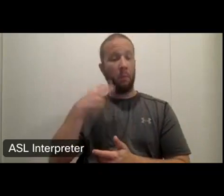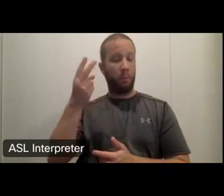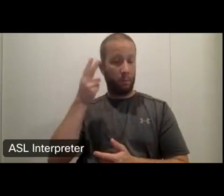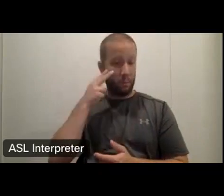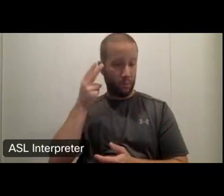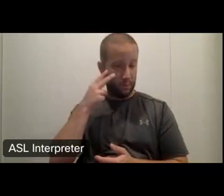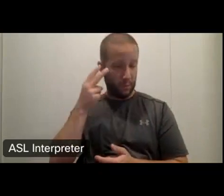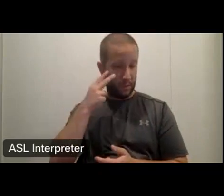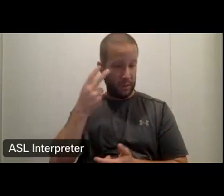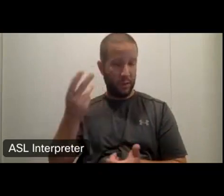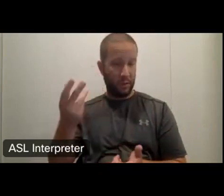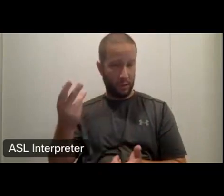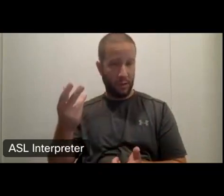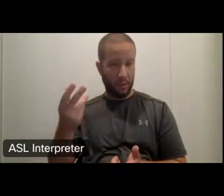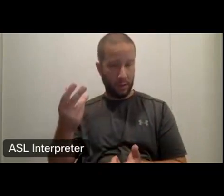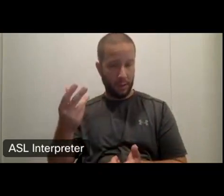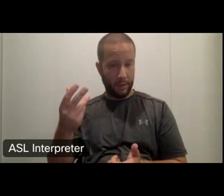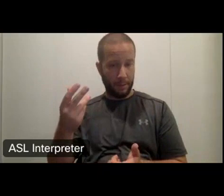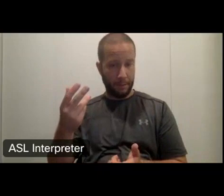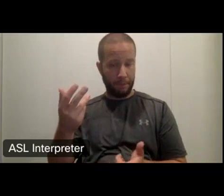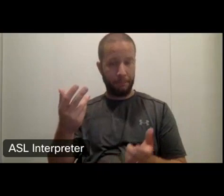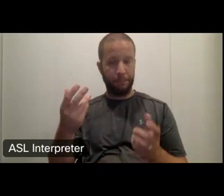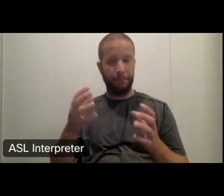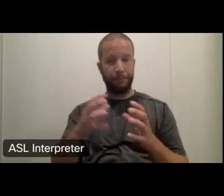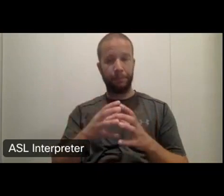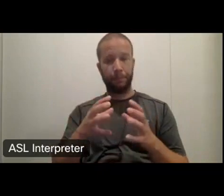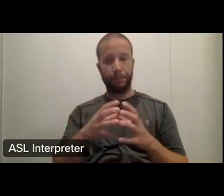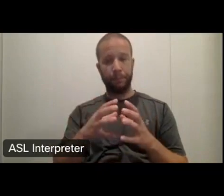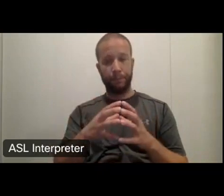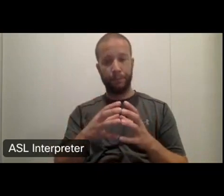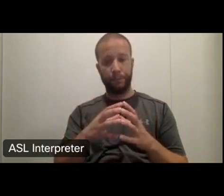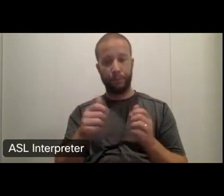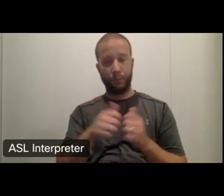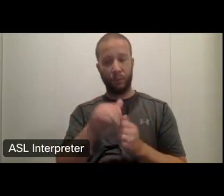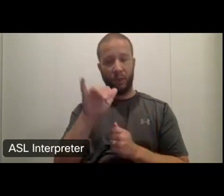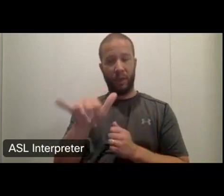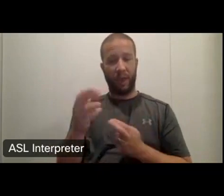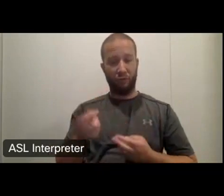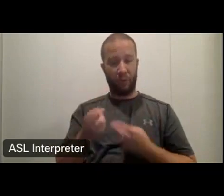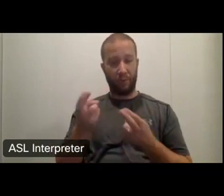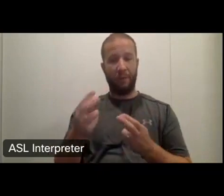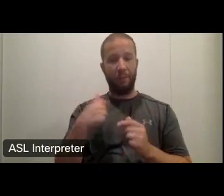um well one for starters just with the uh nature of the recommendations it's I'm looking at